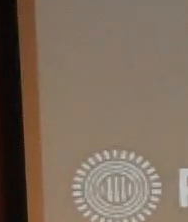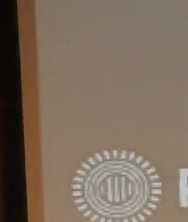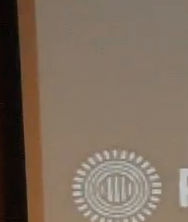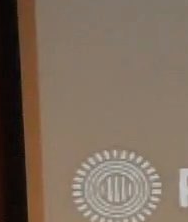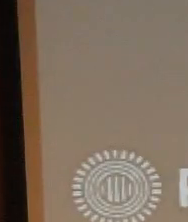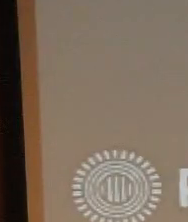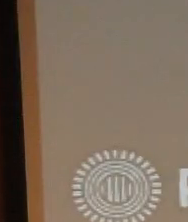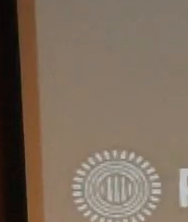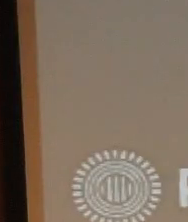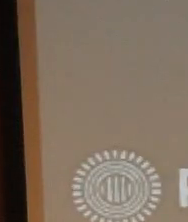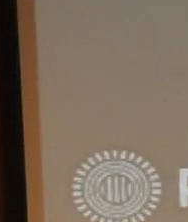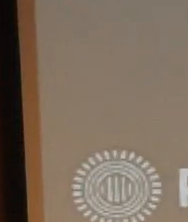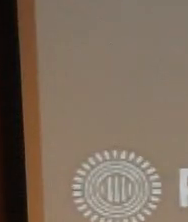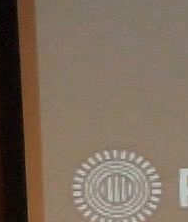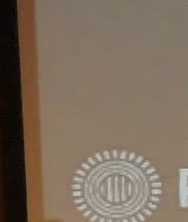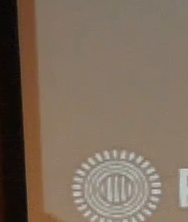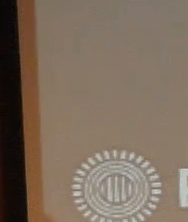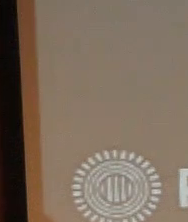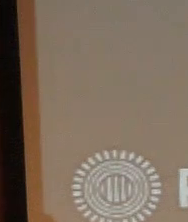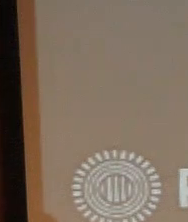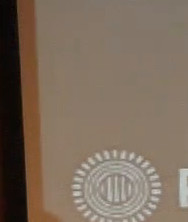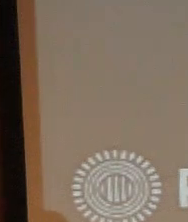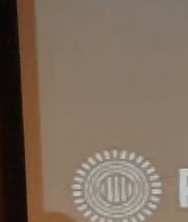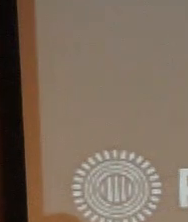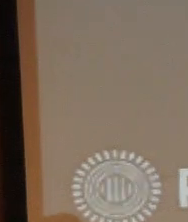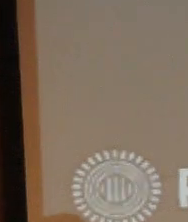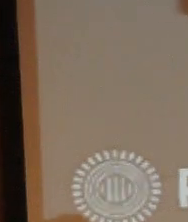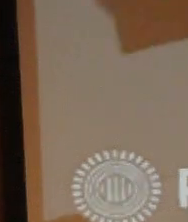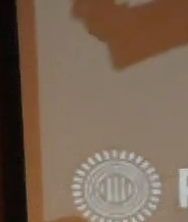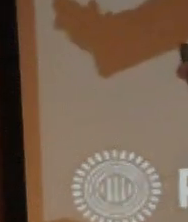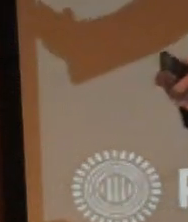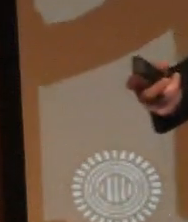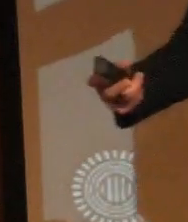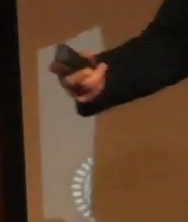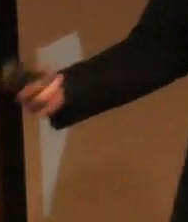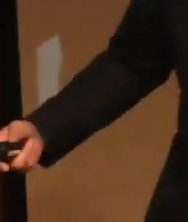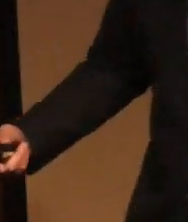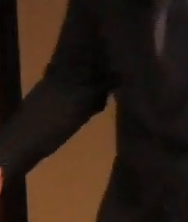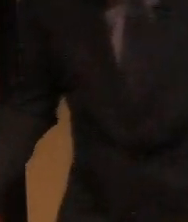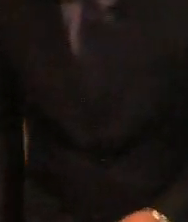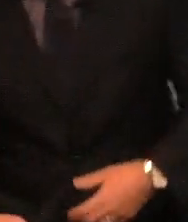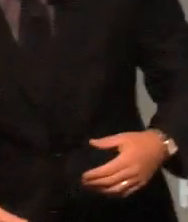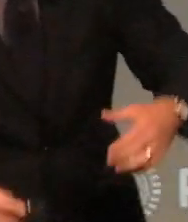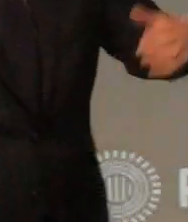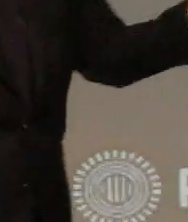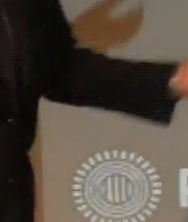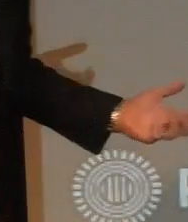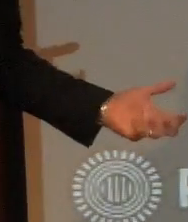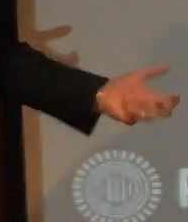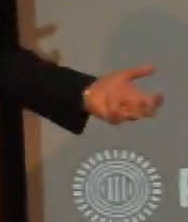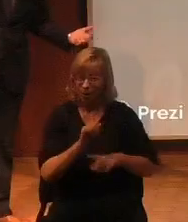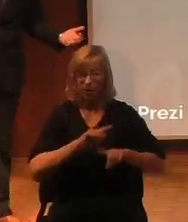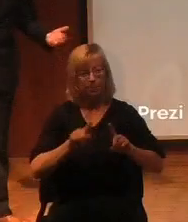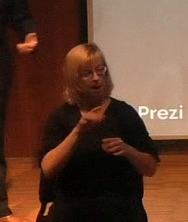That gives him the opportunity or the choice, right? He has no choice really, but the choice presents itself